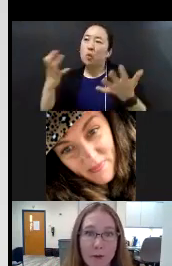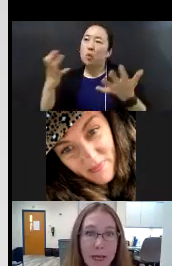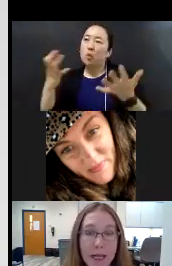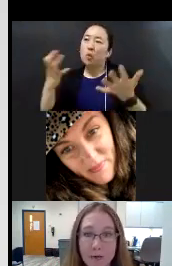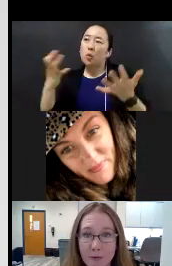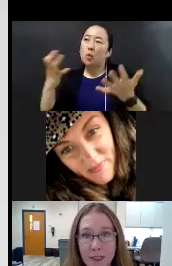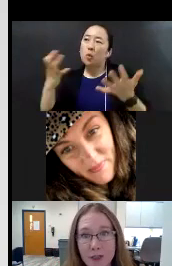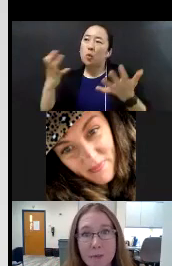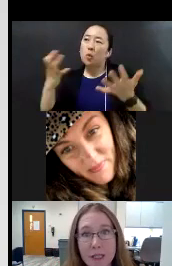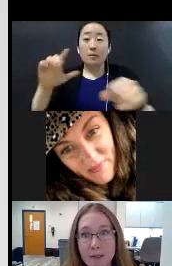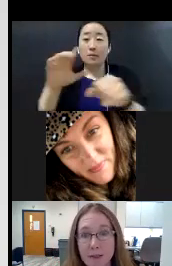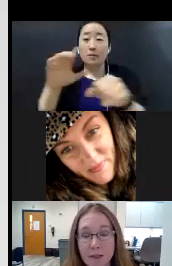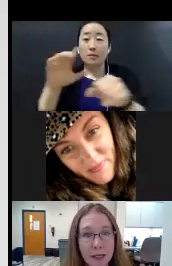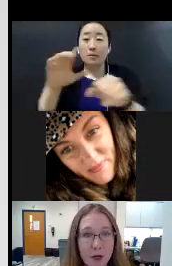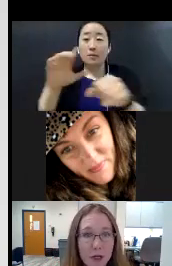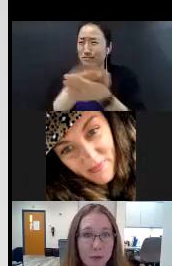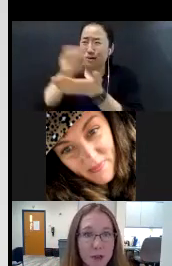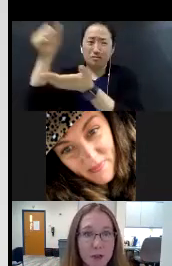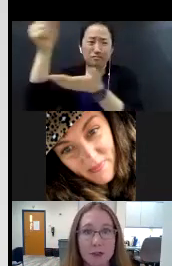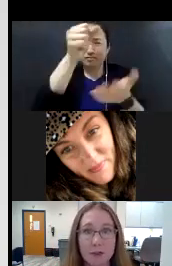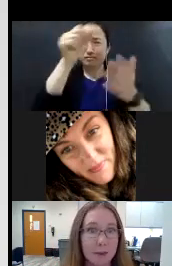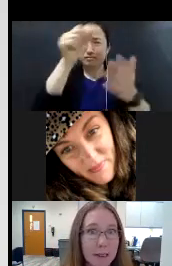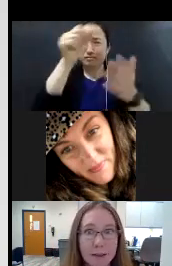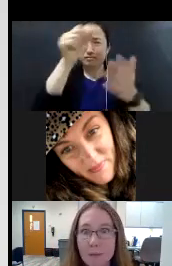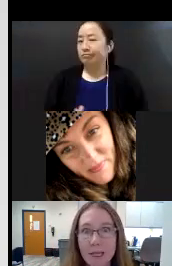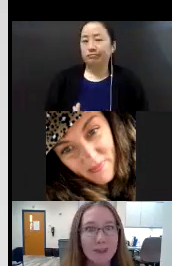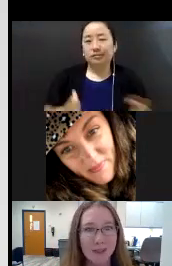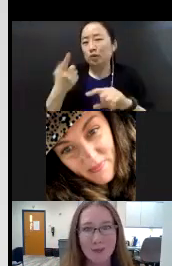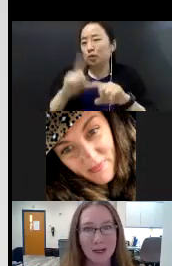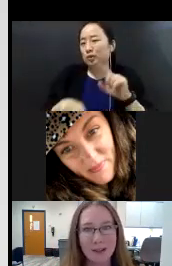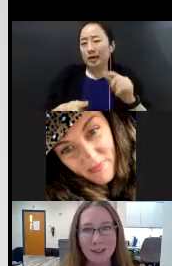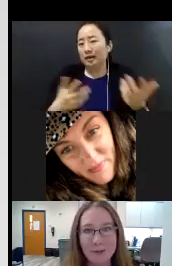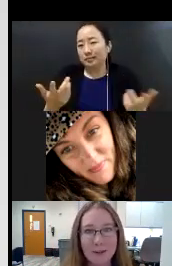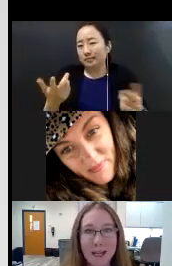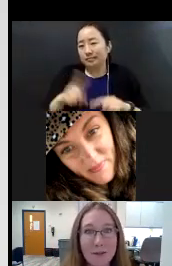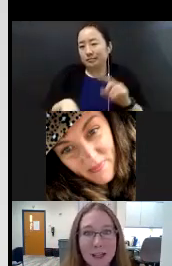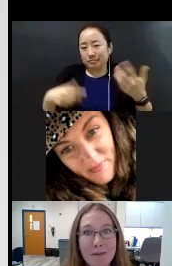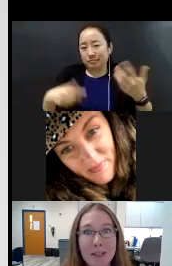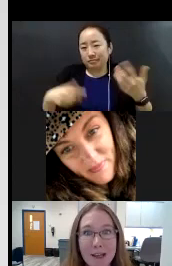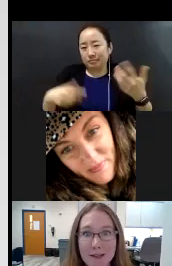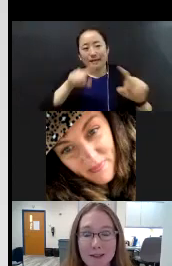ANY FUNDING AND YOU DEFINITELY HAVE A YES.